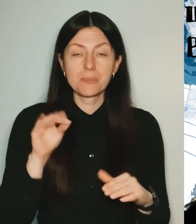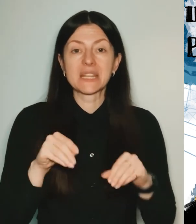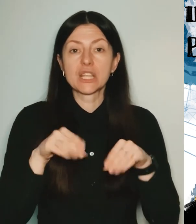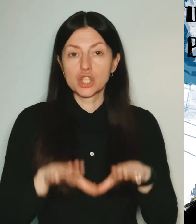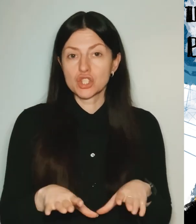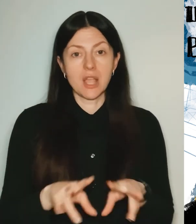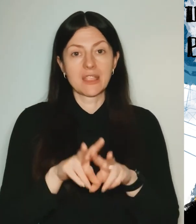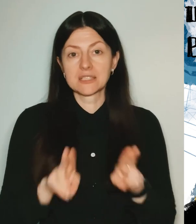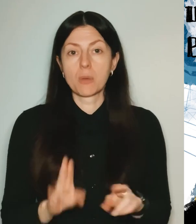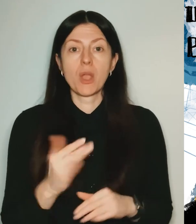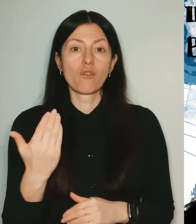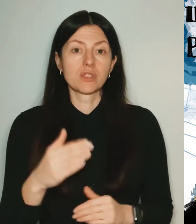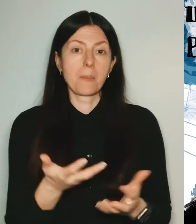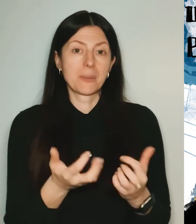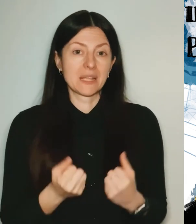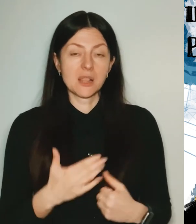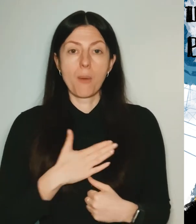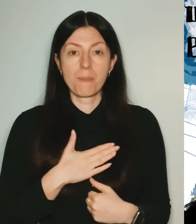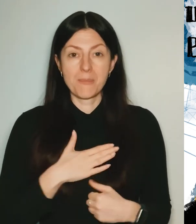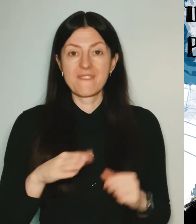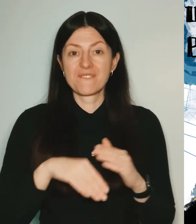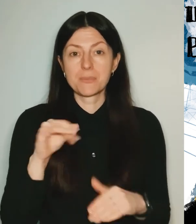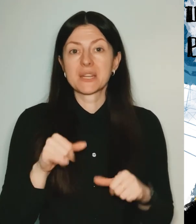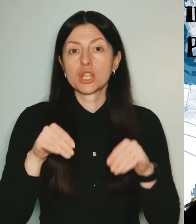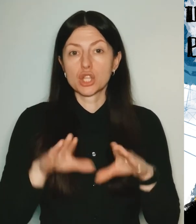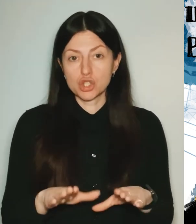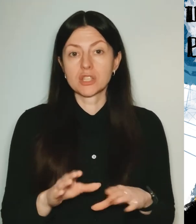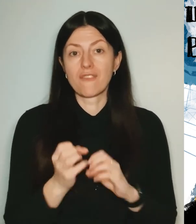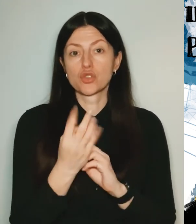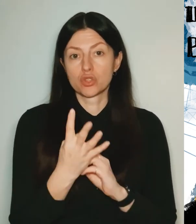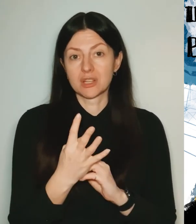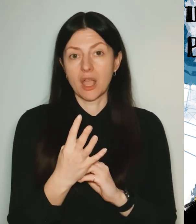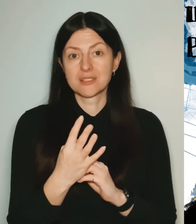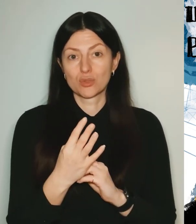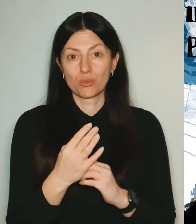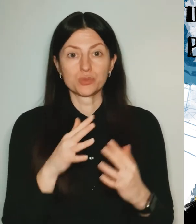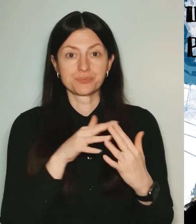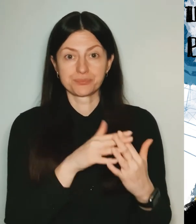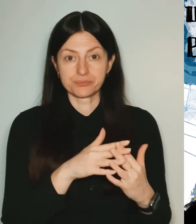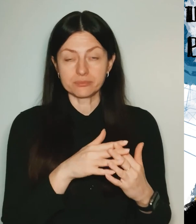just as she accepted my decision in 2014 to go to war.